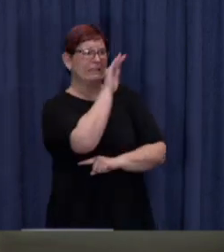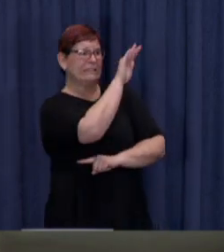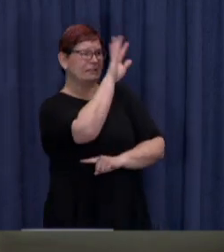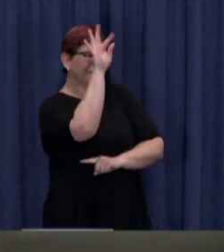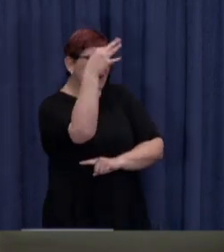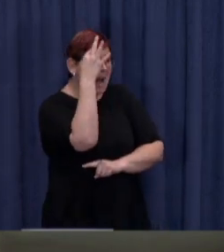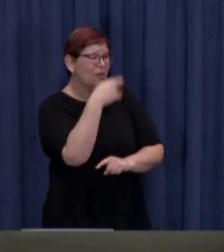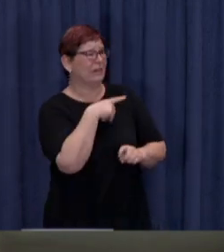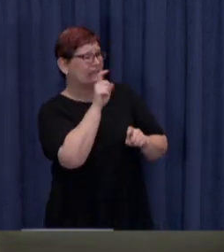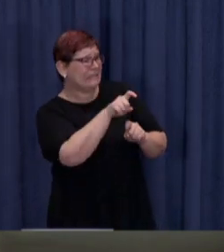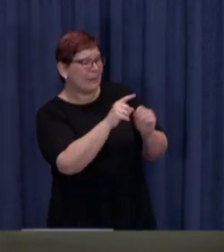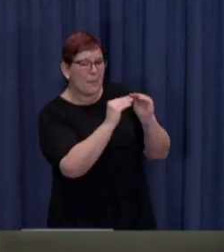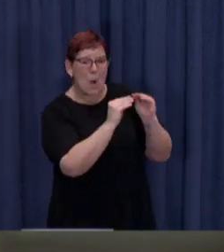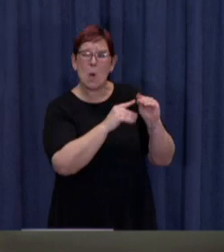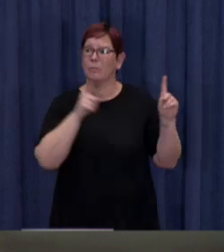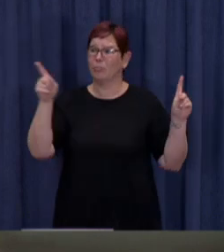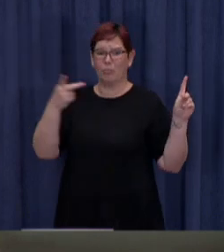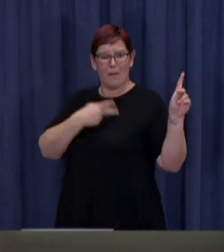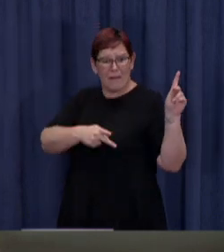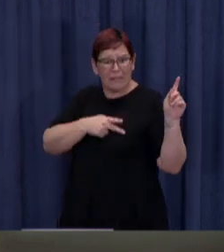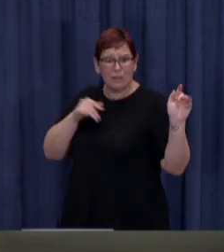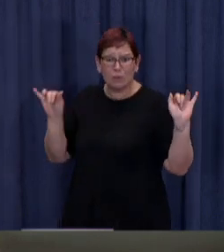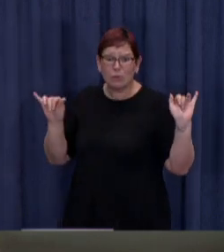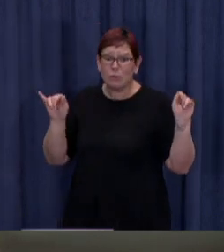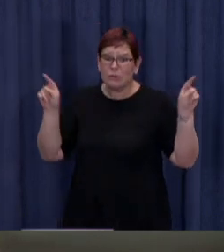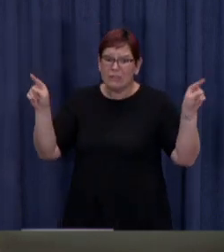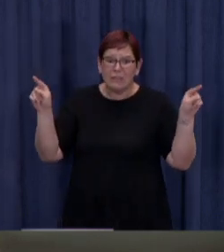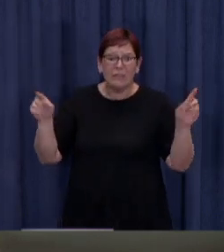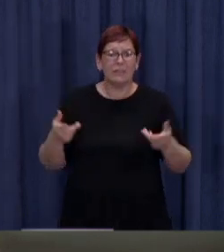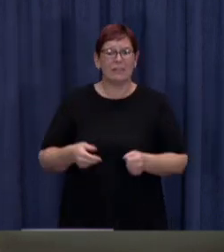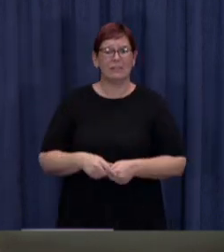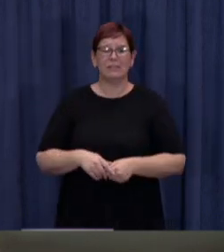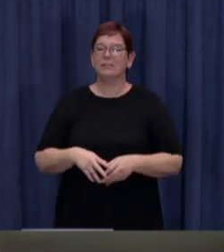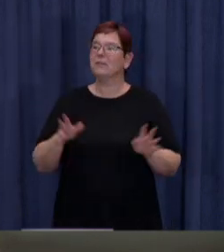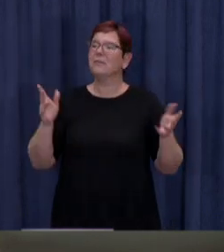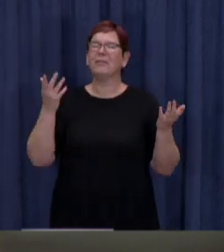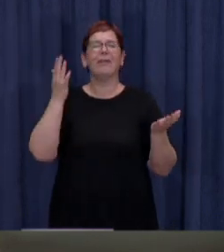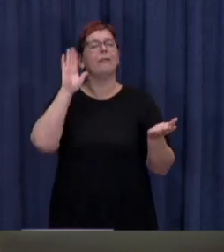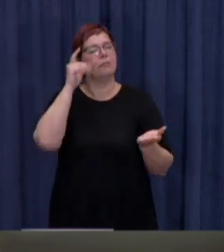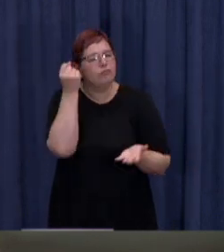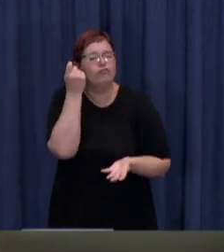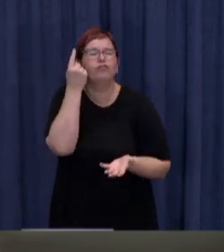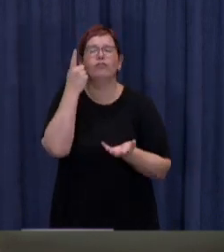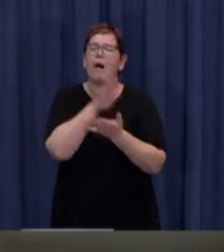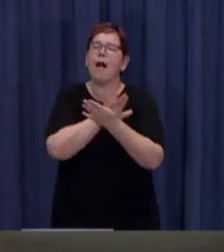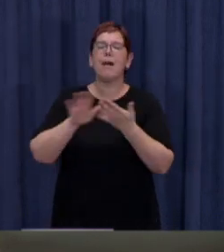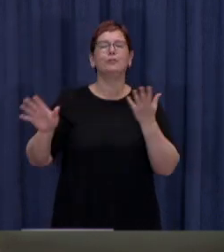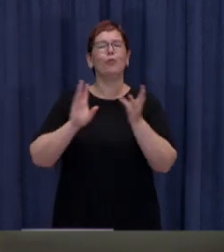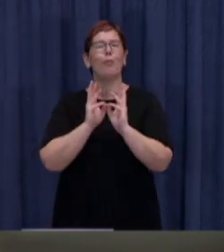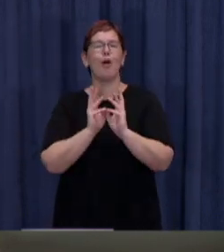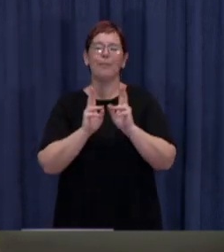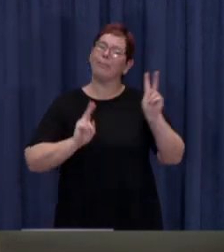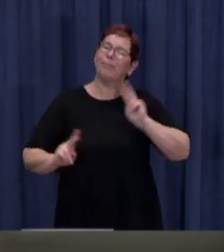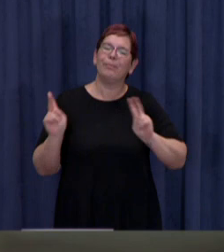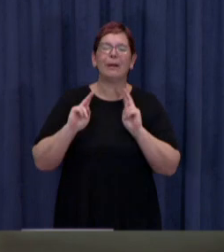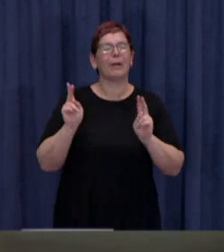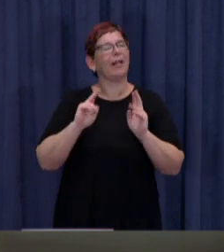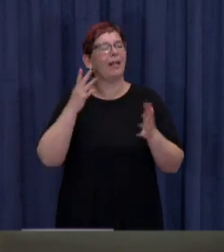know it was a nice weekend but you know like people just didn't seem to get it some people and so all of that put together certainly said to me that when